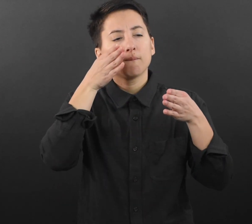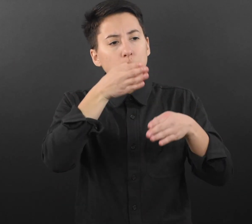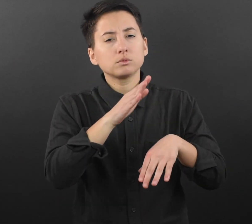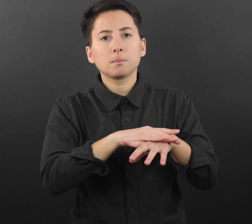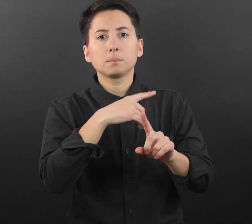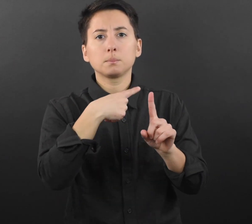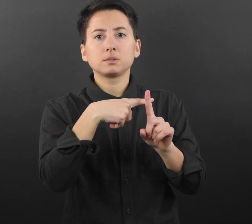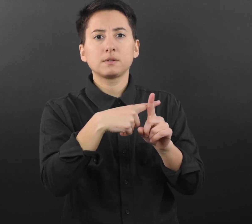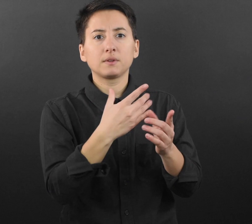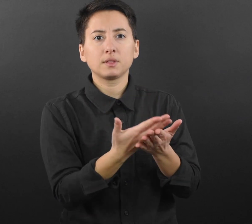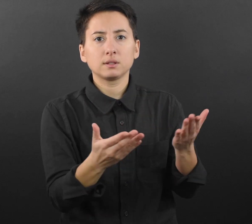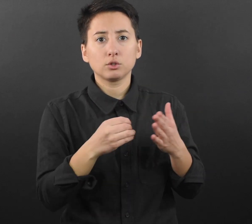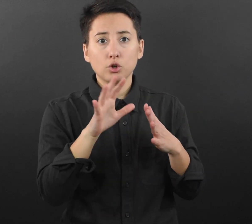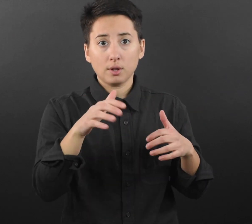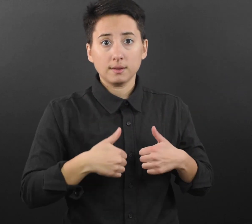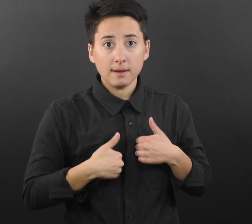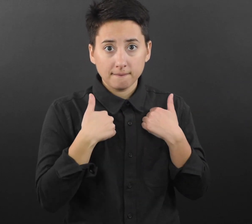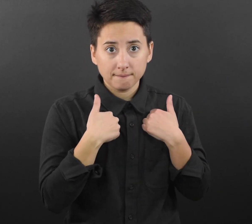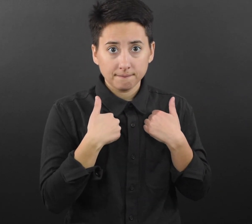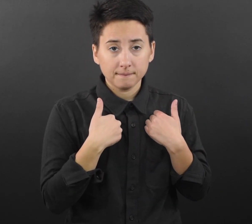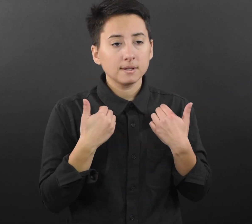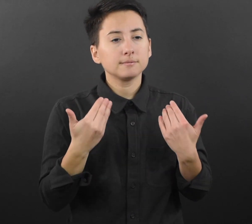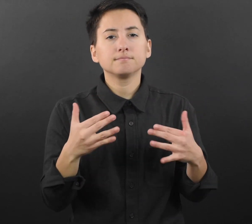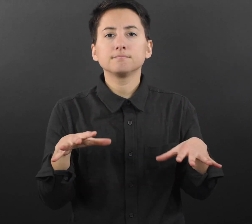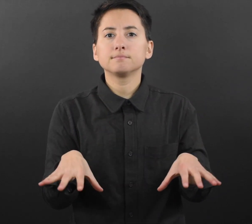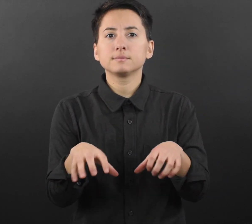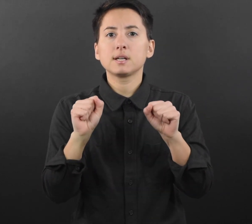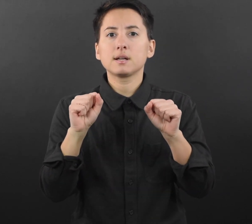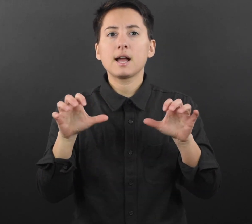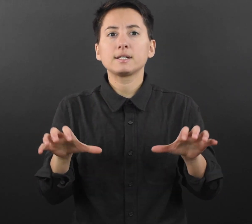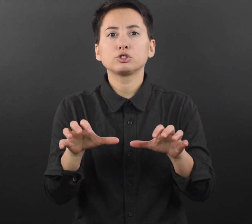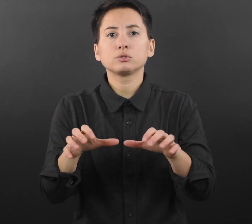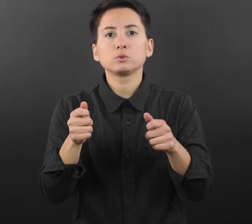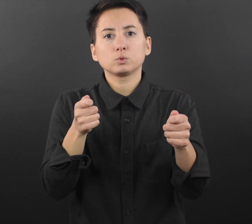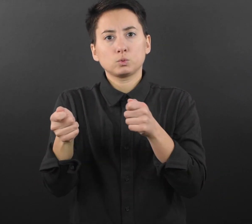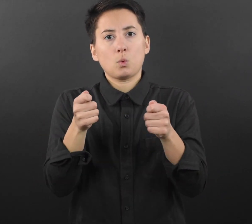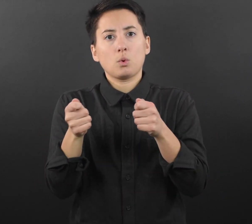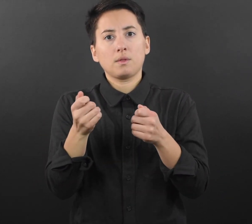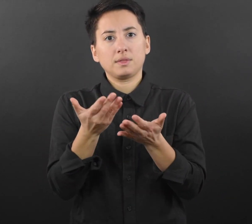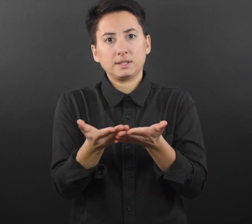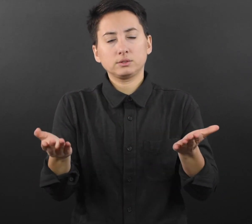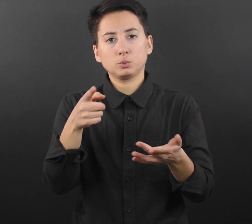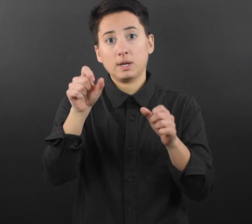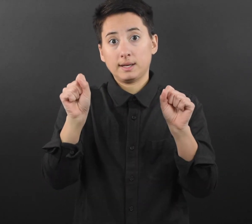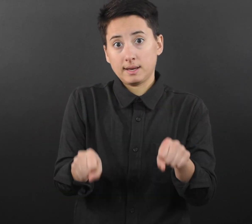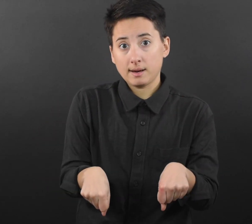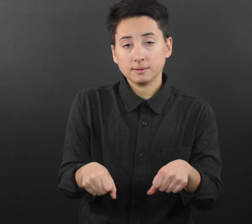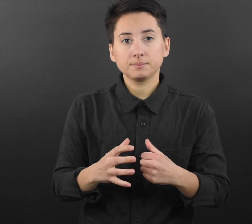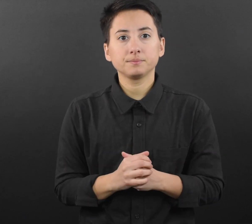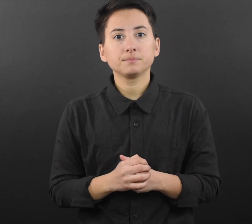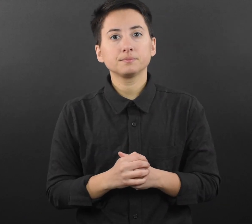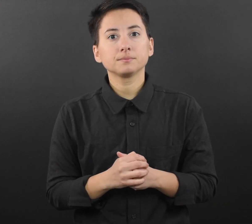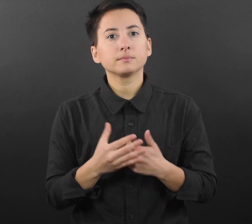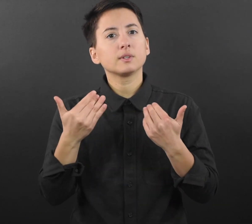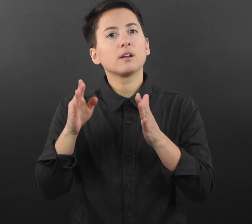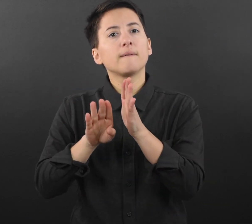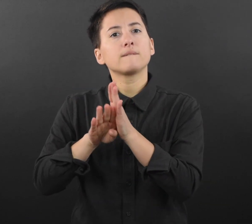and take action to control the things that you can. Develop a COVID-19 disaster kit